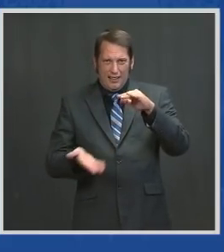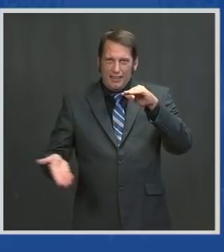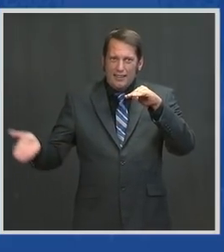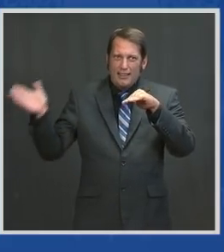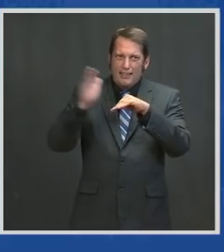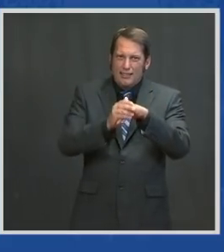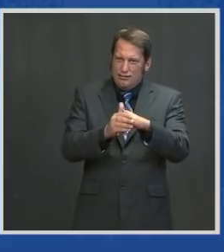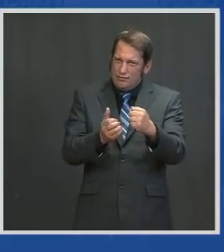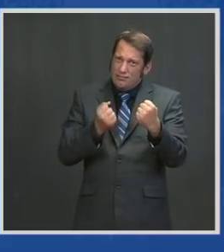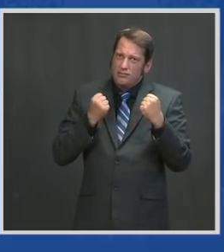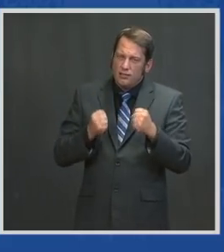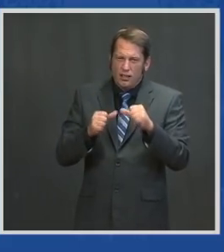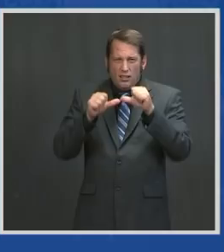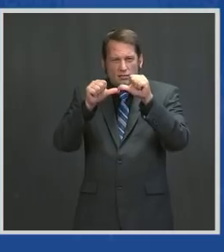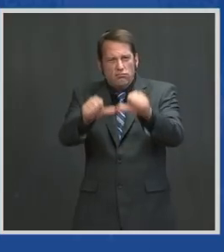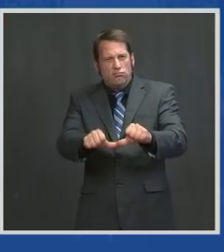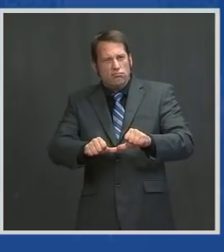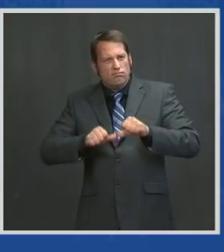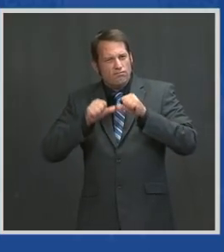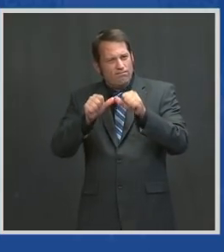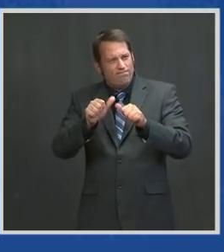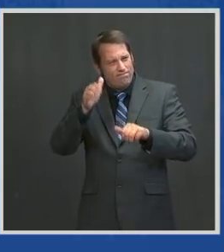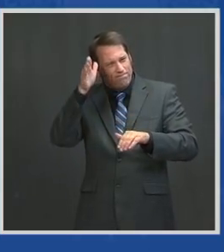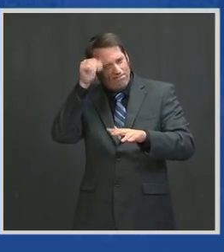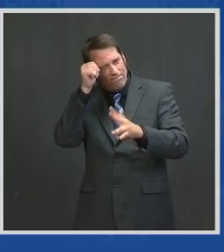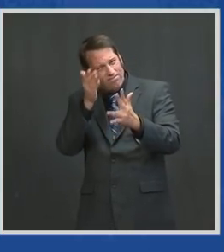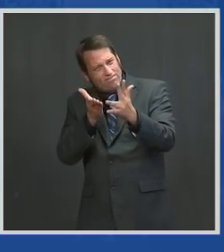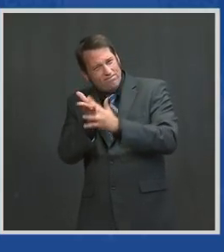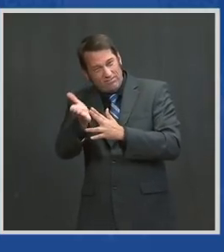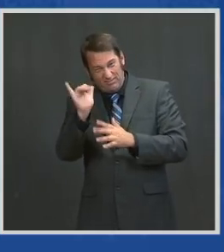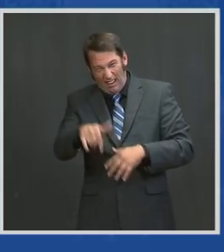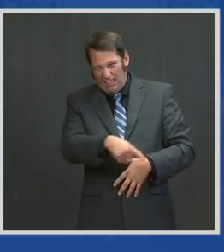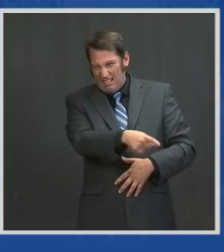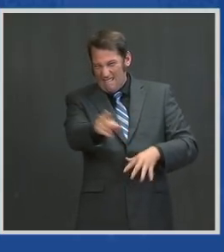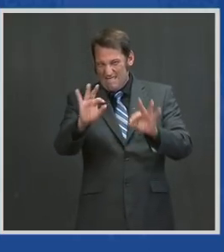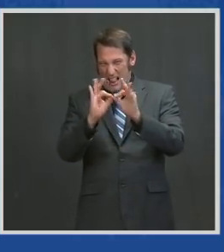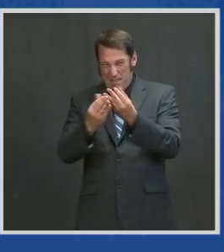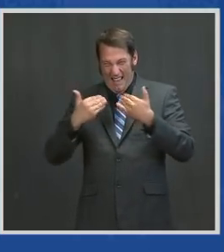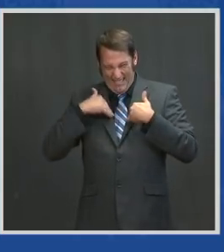than our military families, but you can't do this alone.